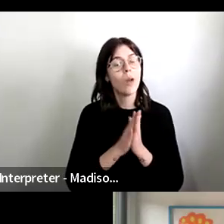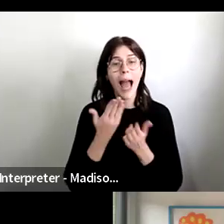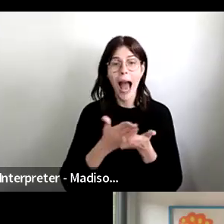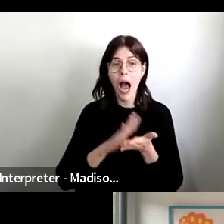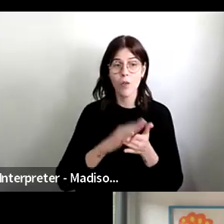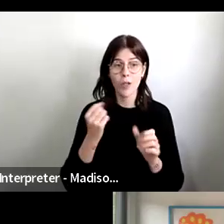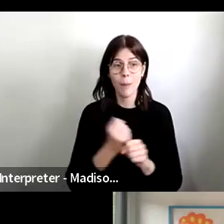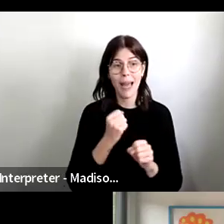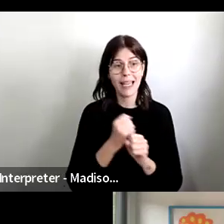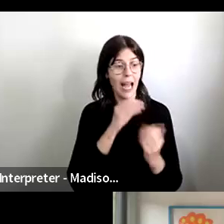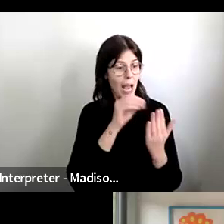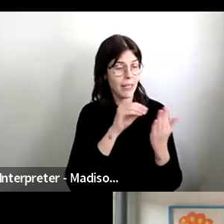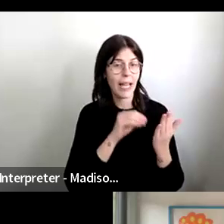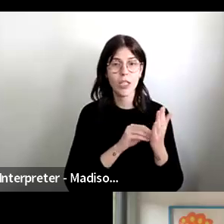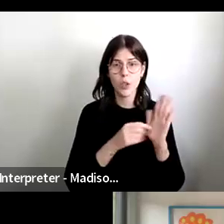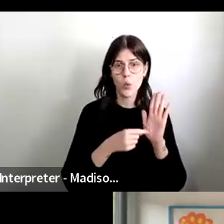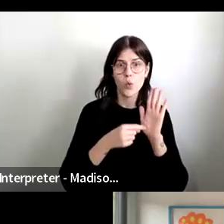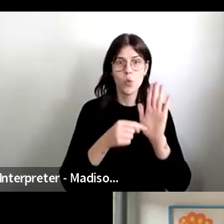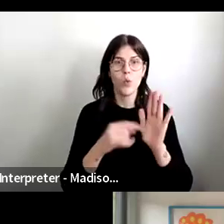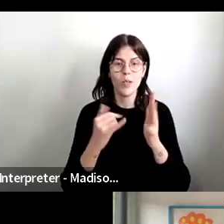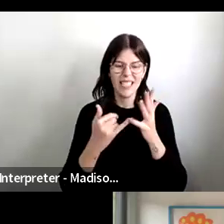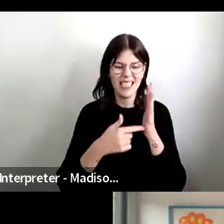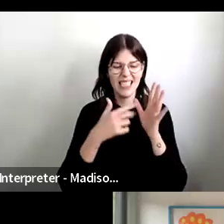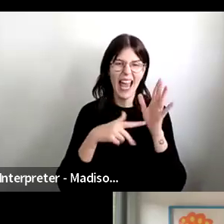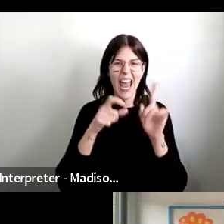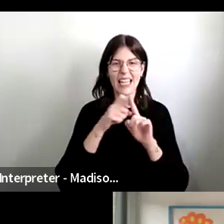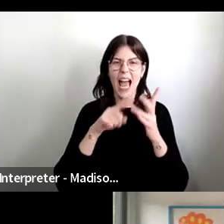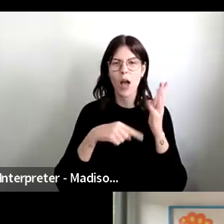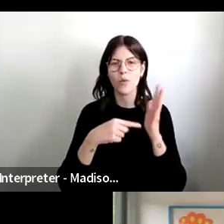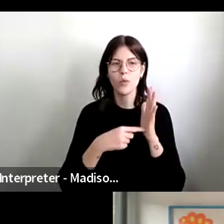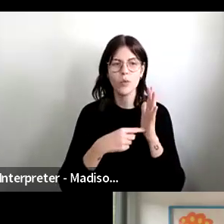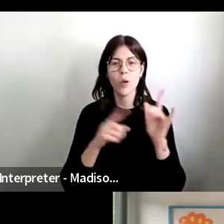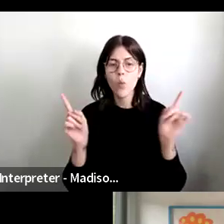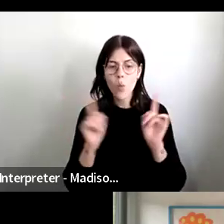to be a peer stand out? What are we looking for most in a peer application? We want to